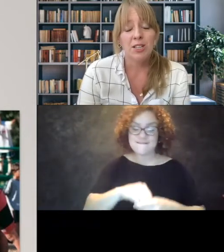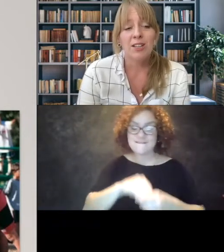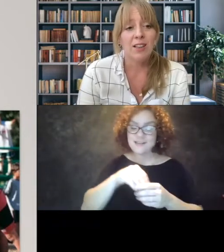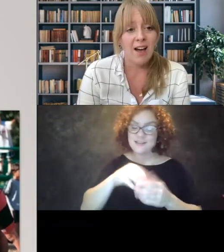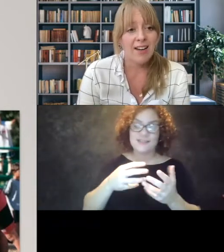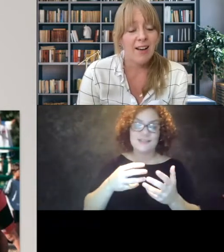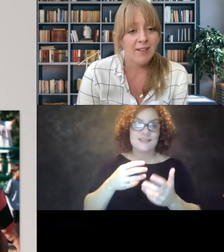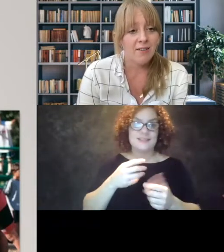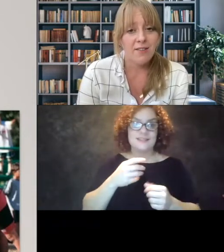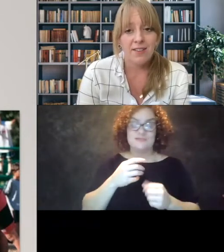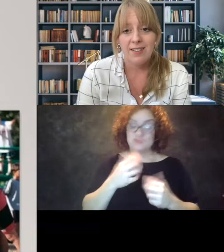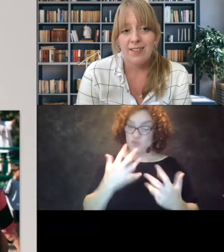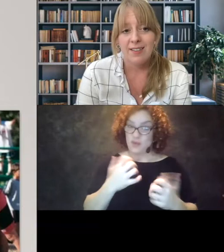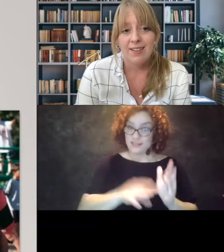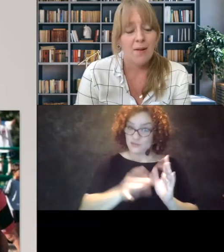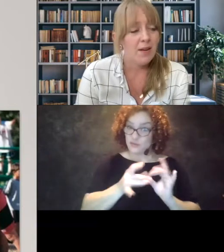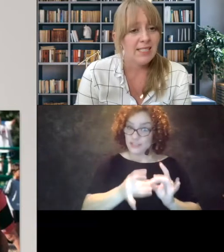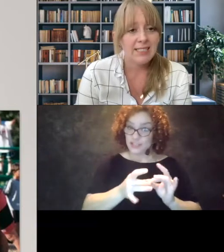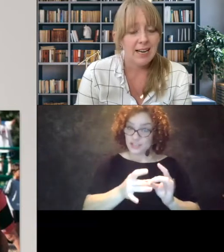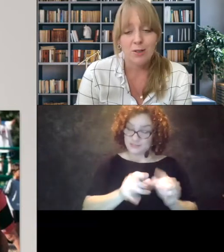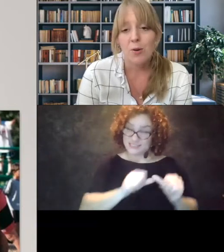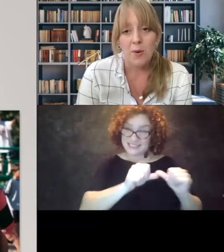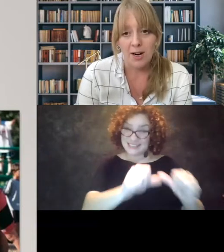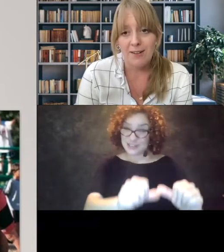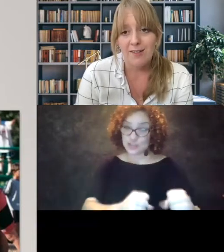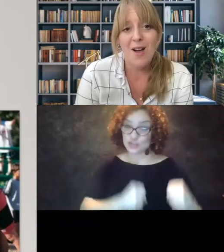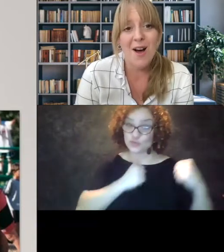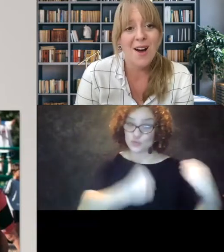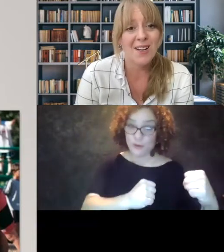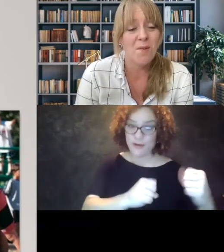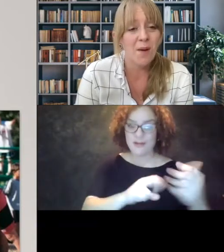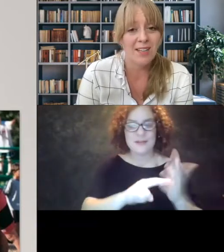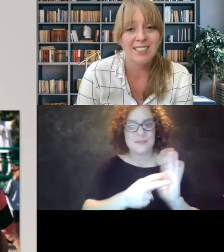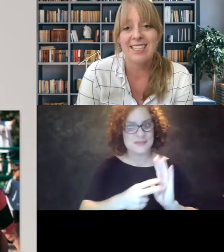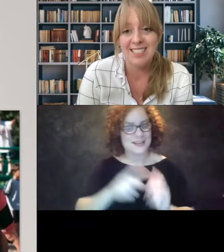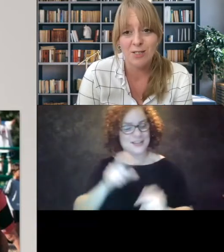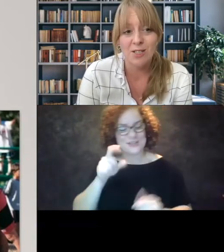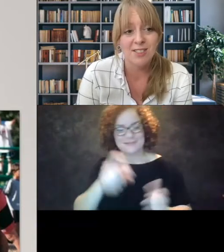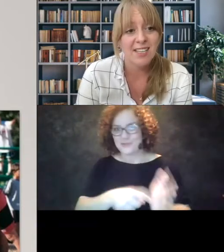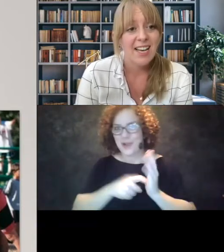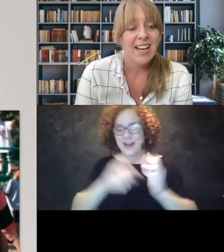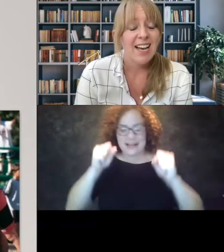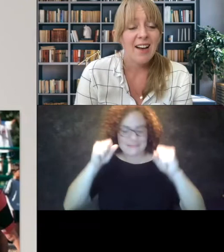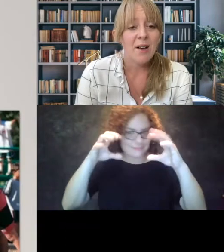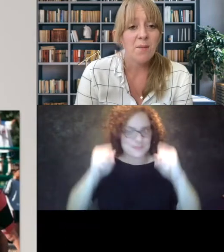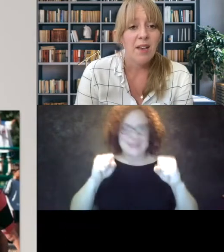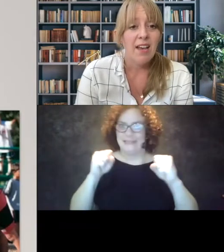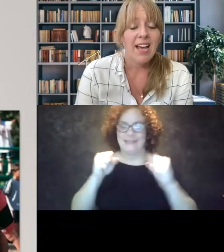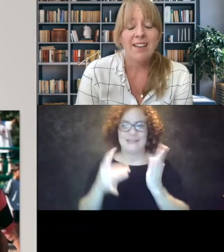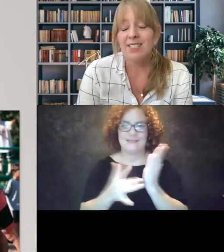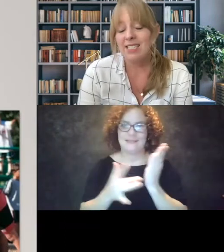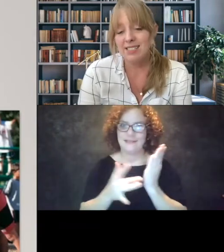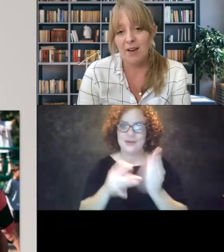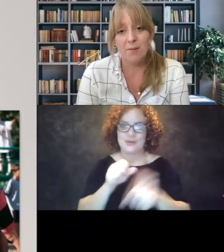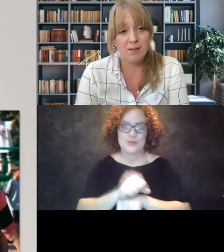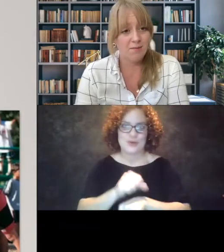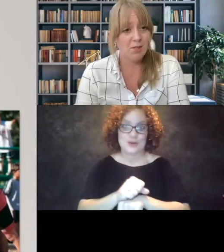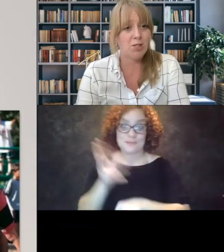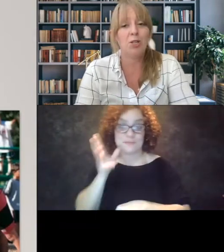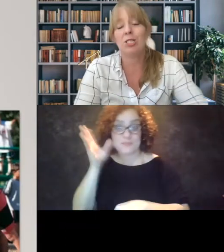a lot of amazing technical work on the parents and the teachers. And I've seen some students